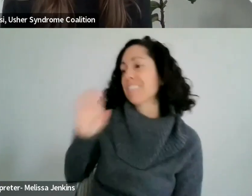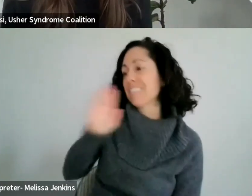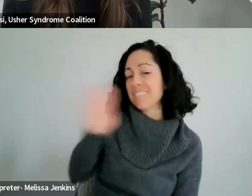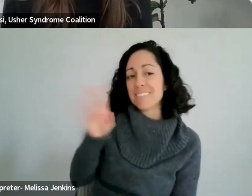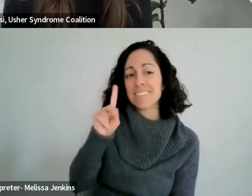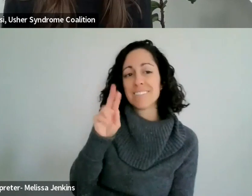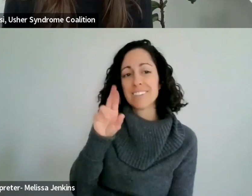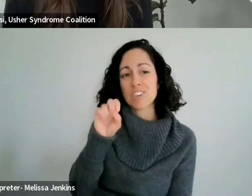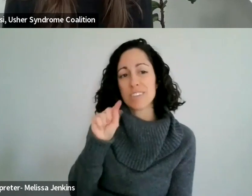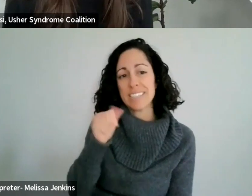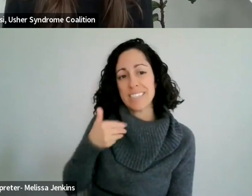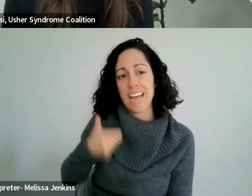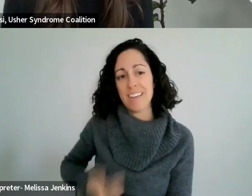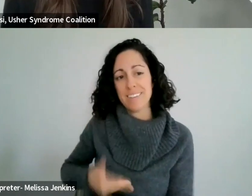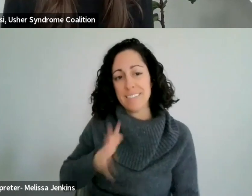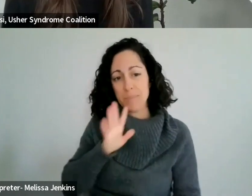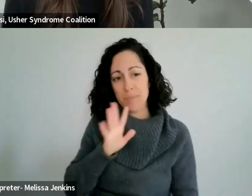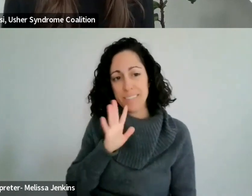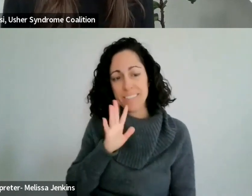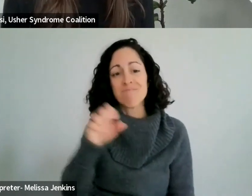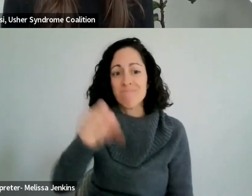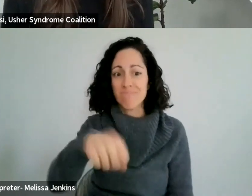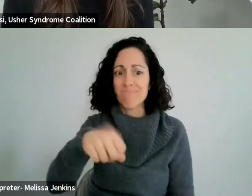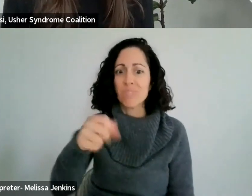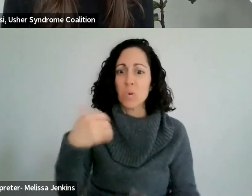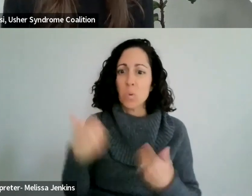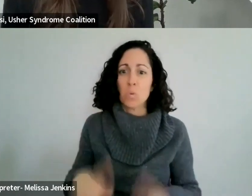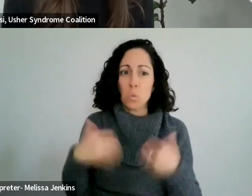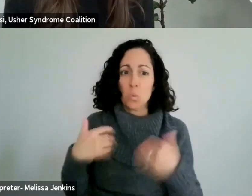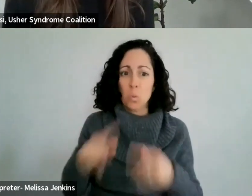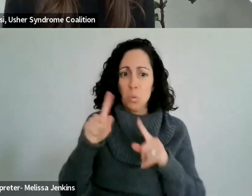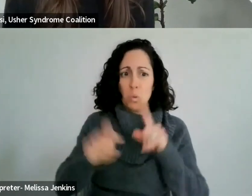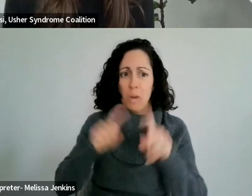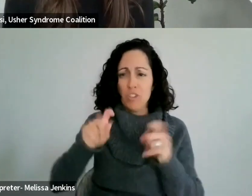Yes, we have received an overwhelming amount of questions.